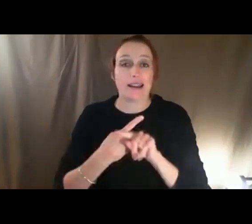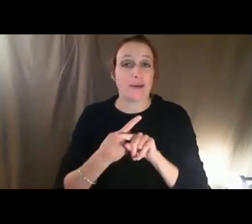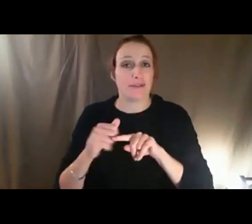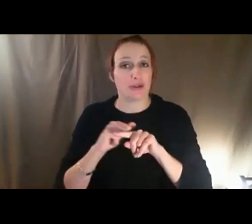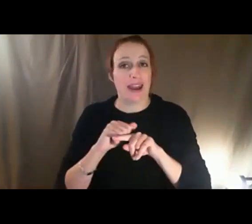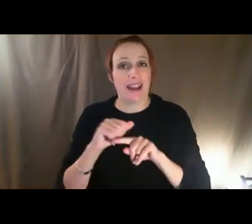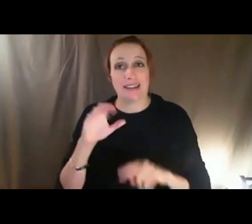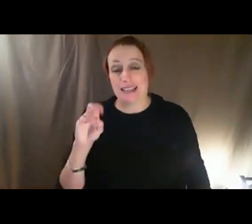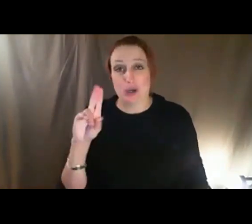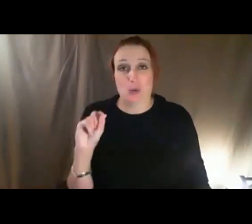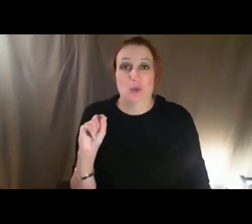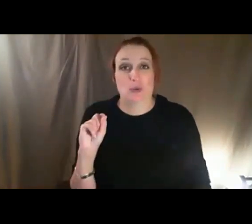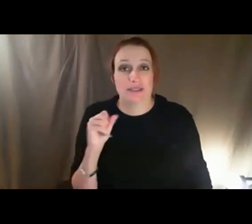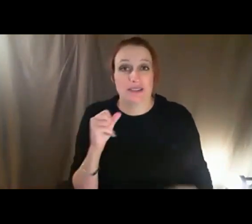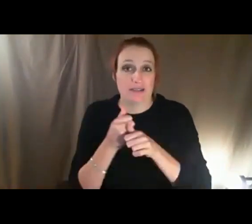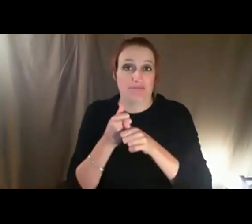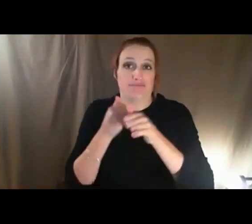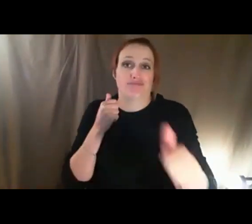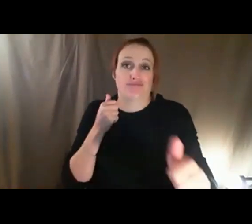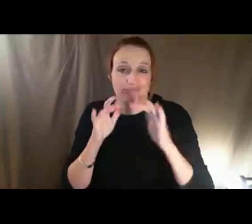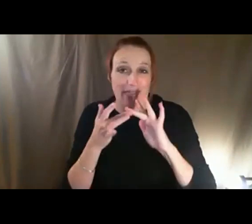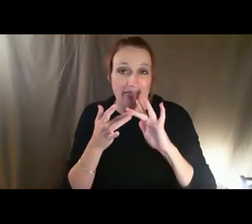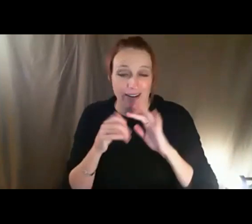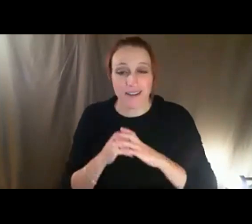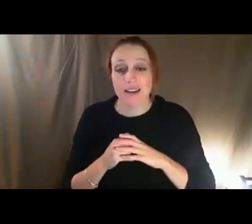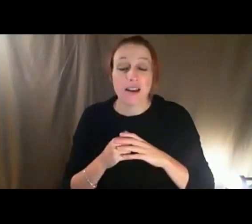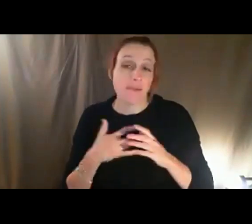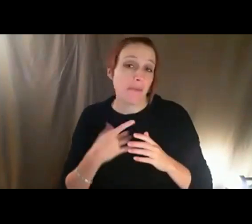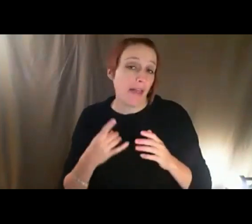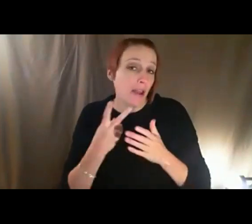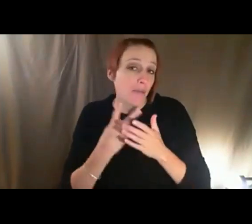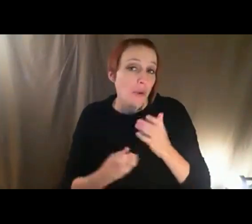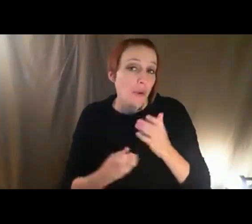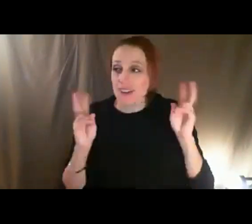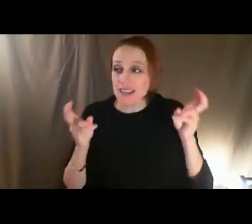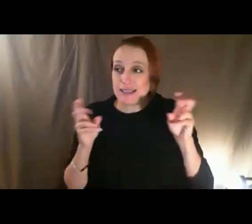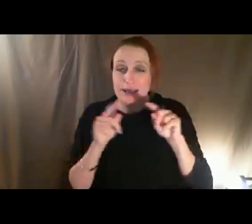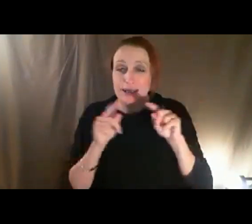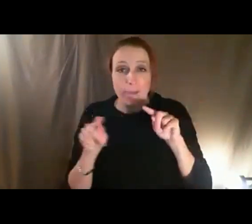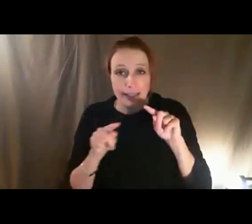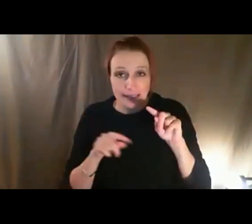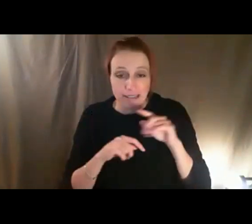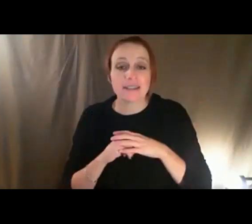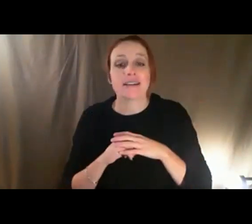I kind of like both of these topics. I like both of them individually.